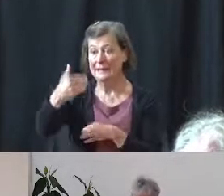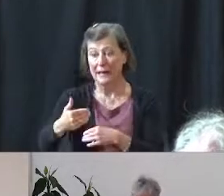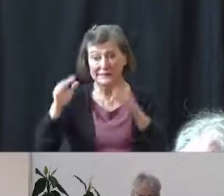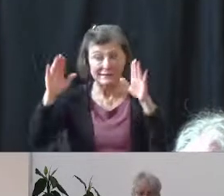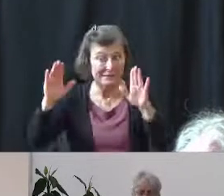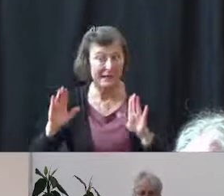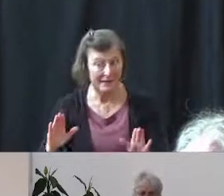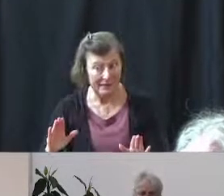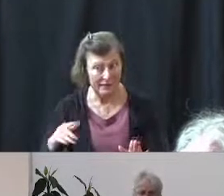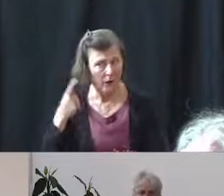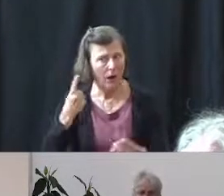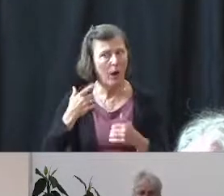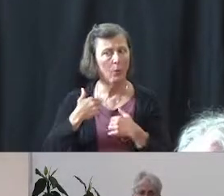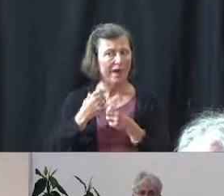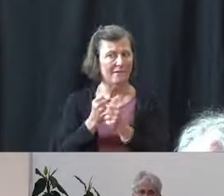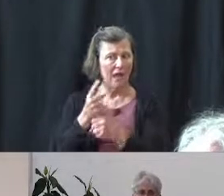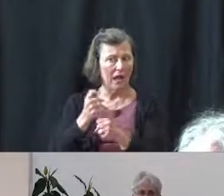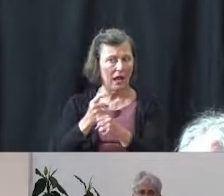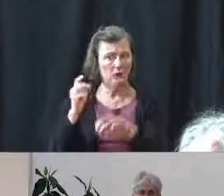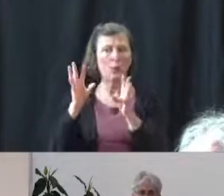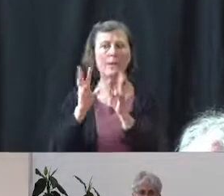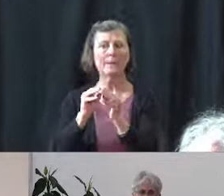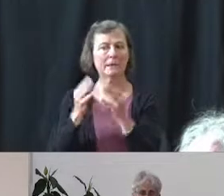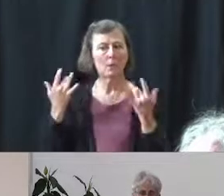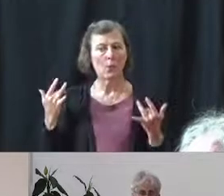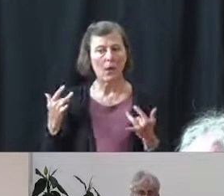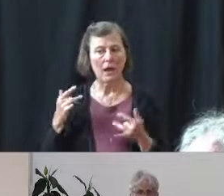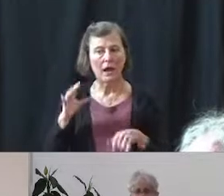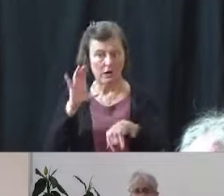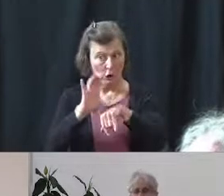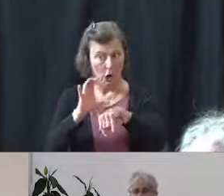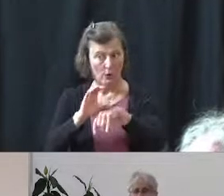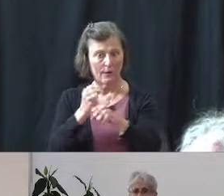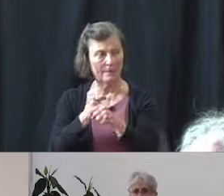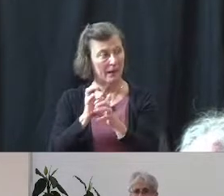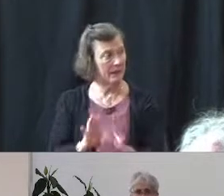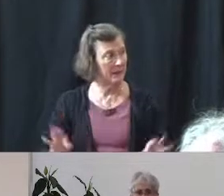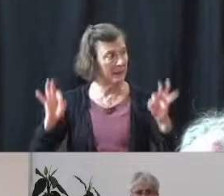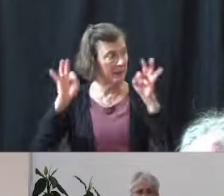We always have an annual congregational meeting because the congregation makes the important decisions in this community.